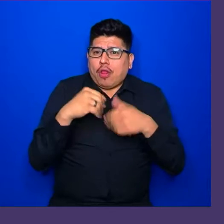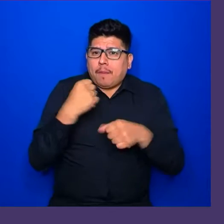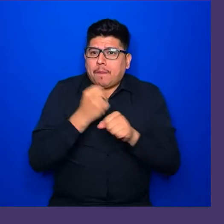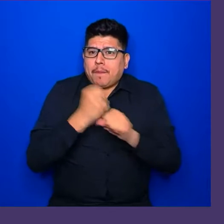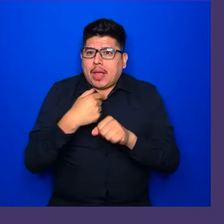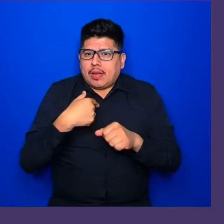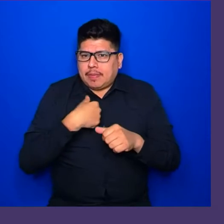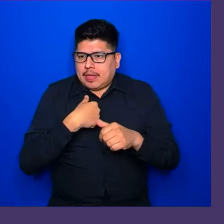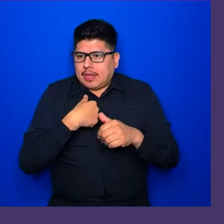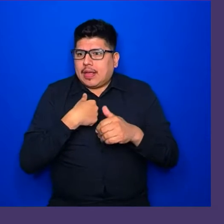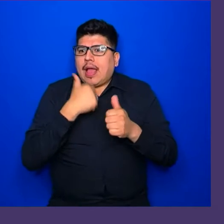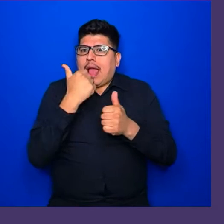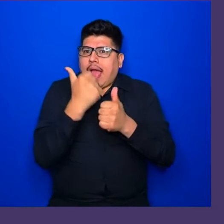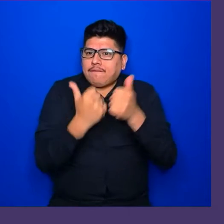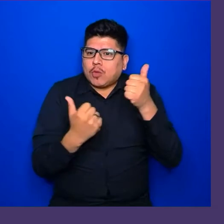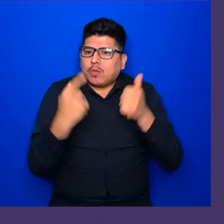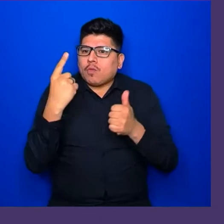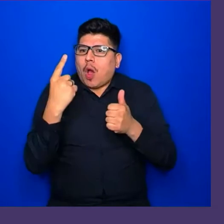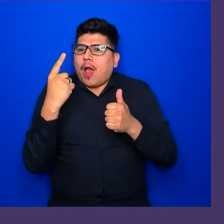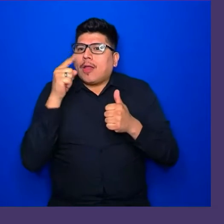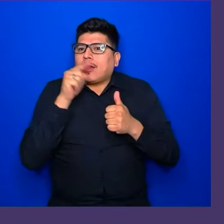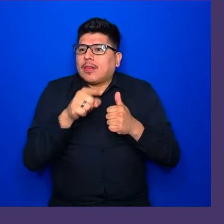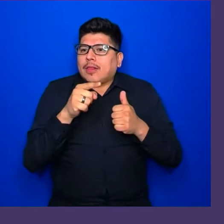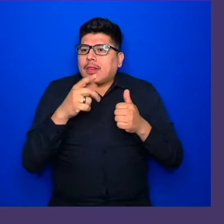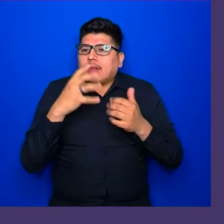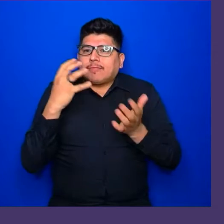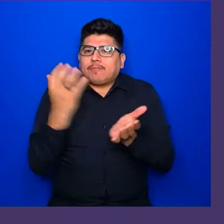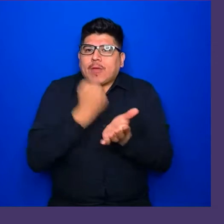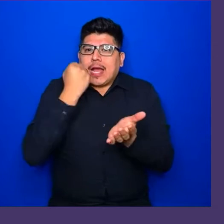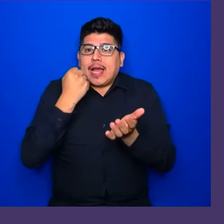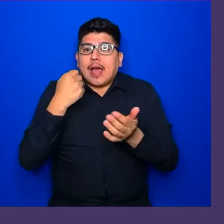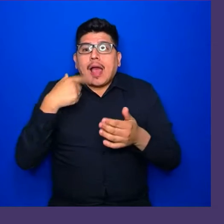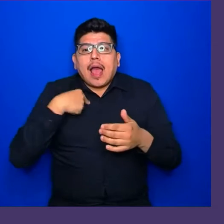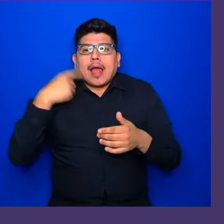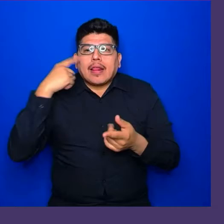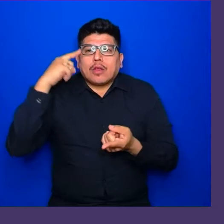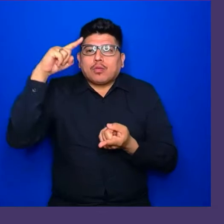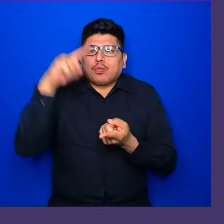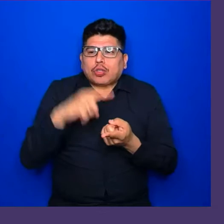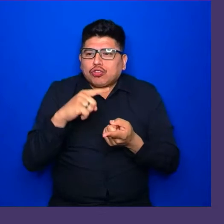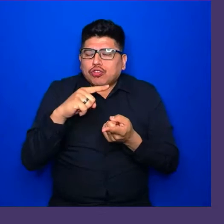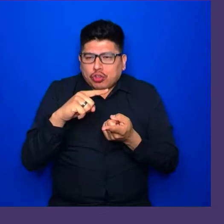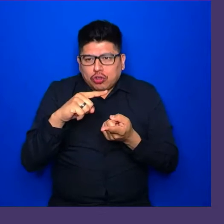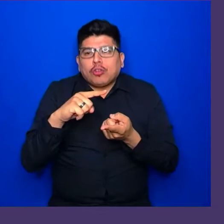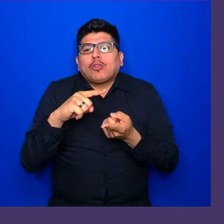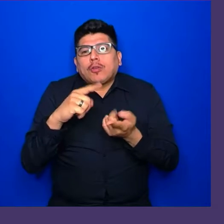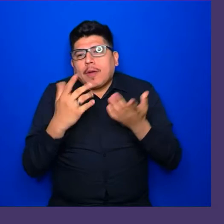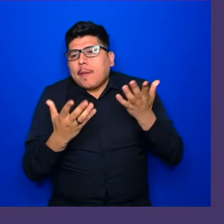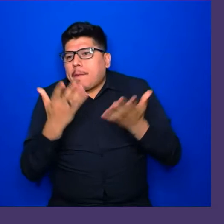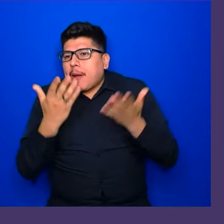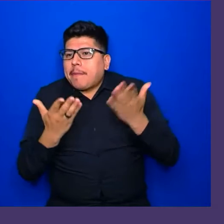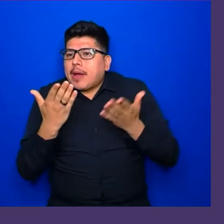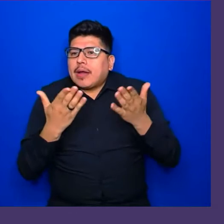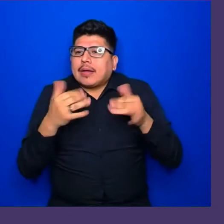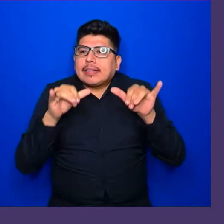I think it reduces some of the systemic things that have been happening in our country.